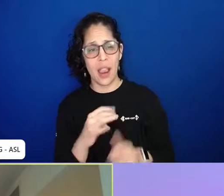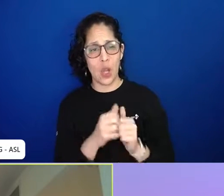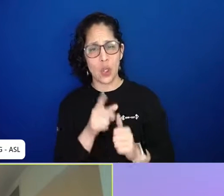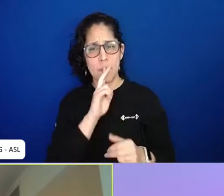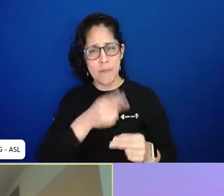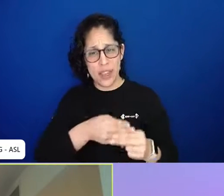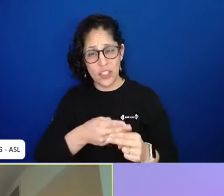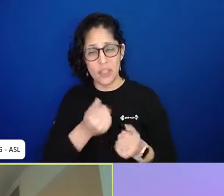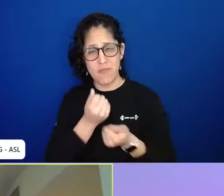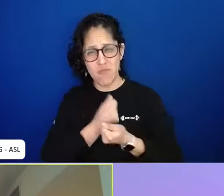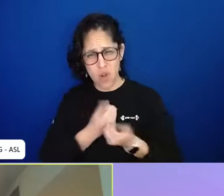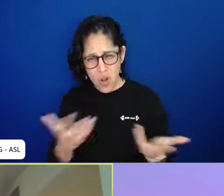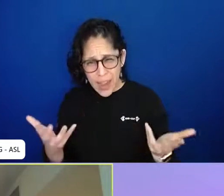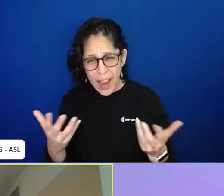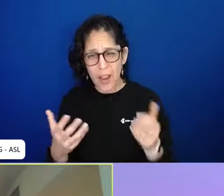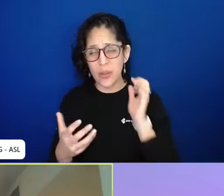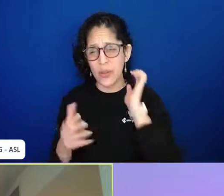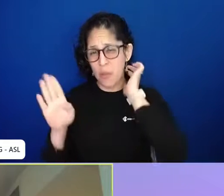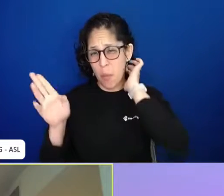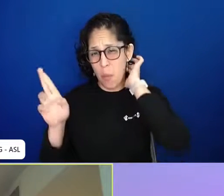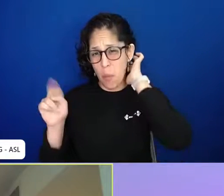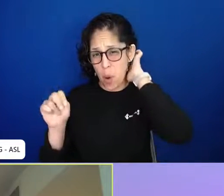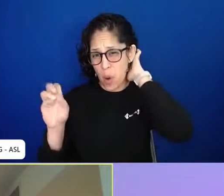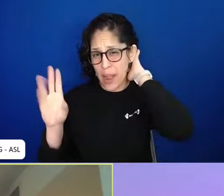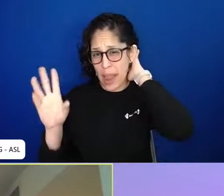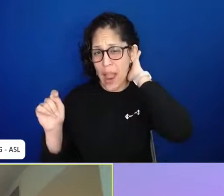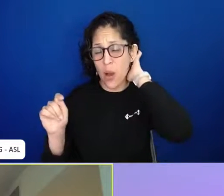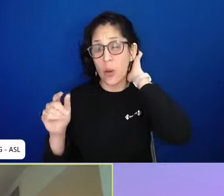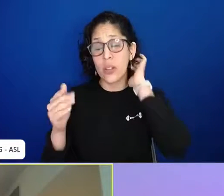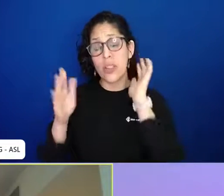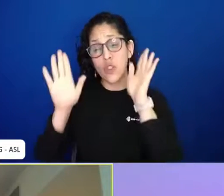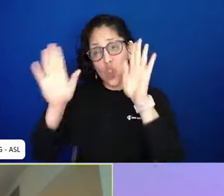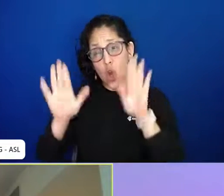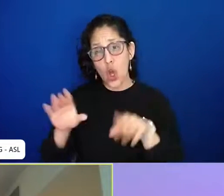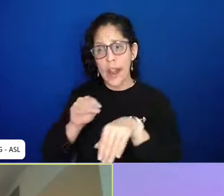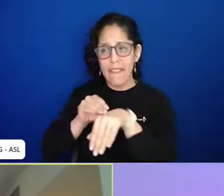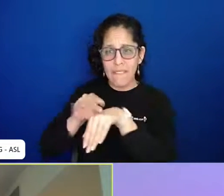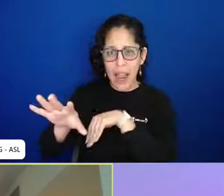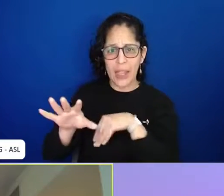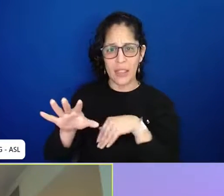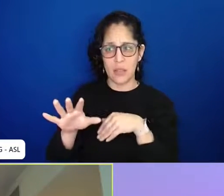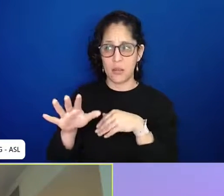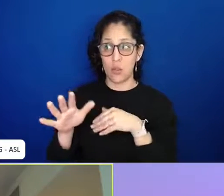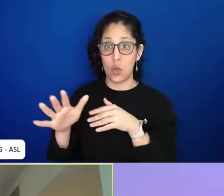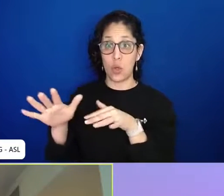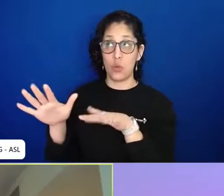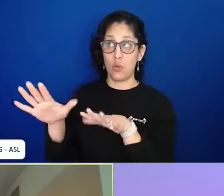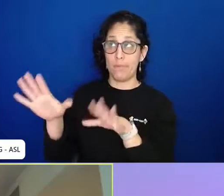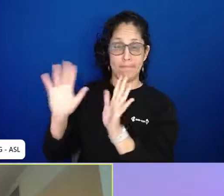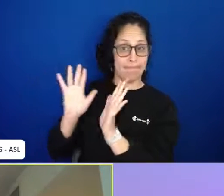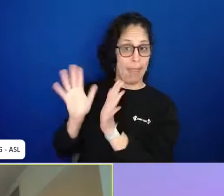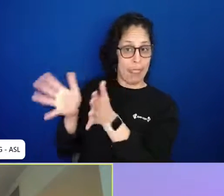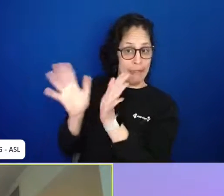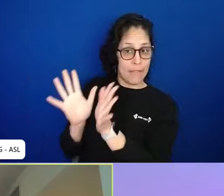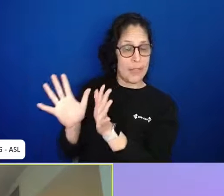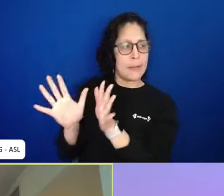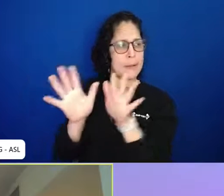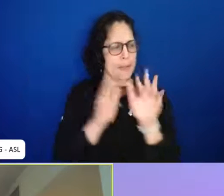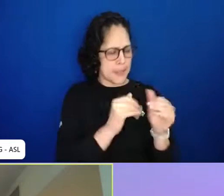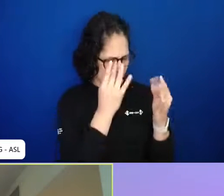much, I really like the connection that you made to burnout and I think it's really great advice to just